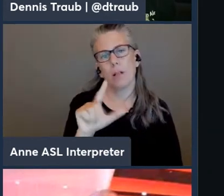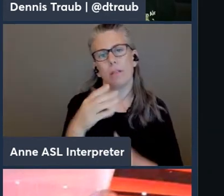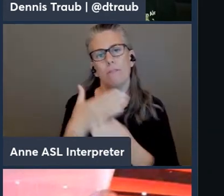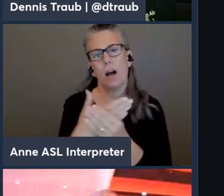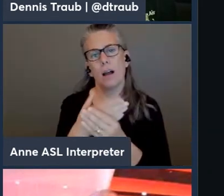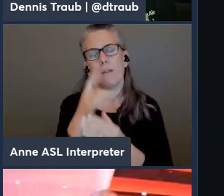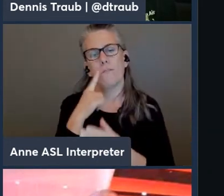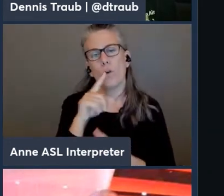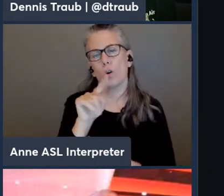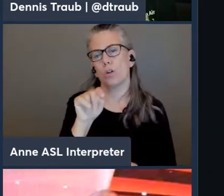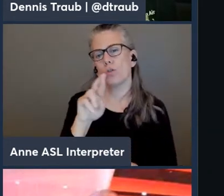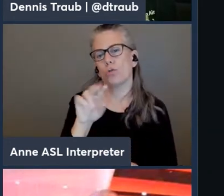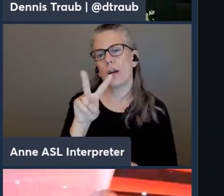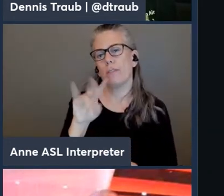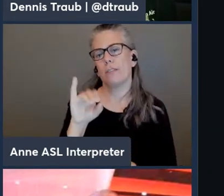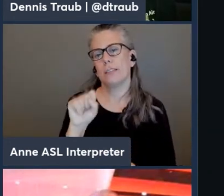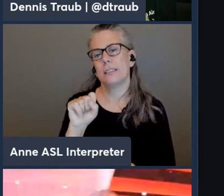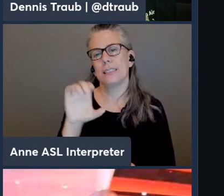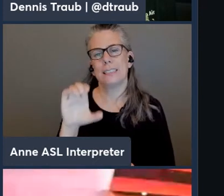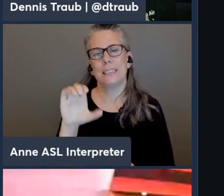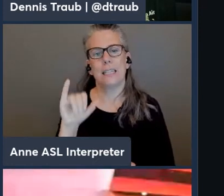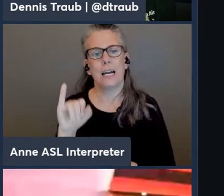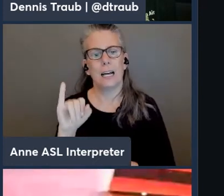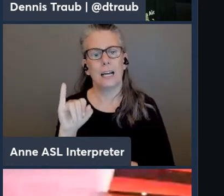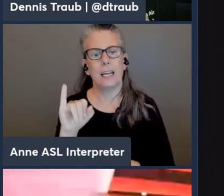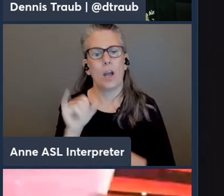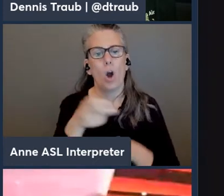and there's a hard-coded AWS access key in here.